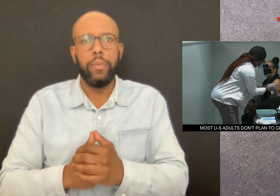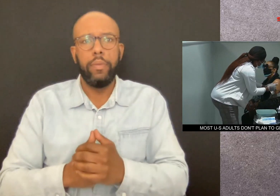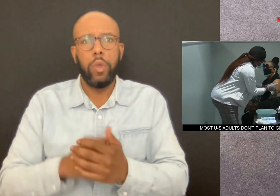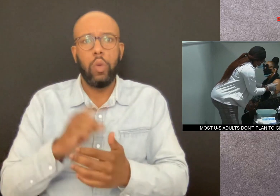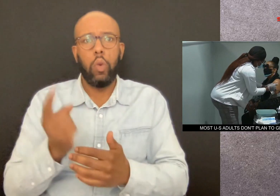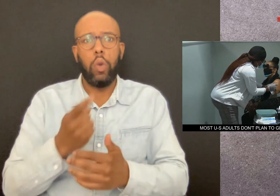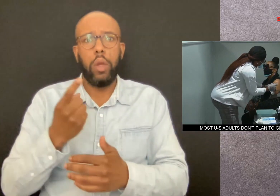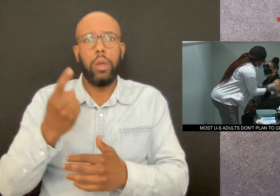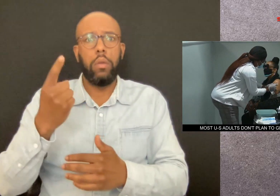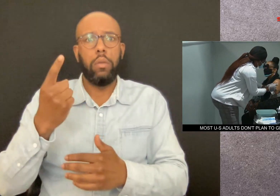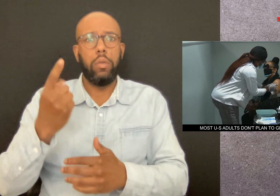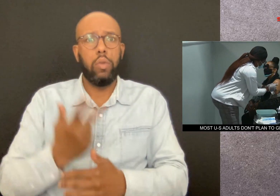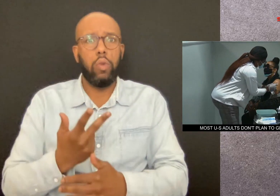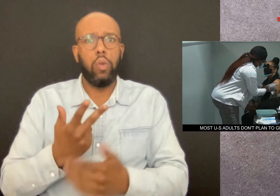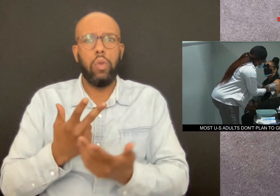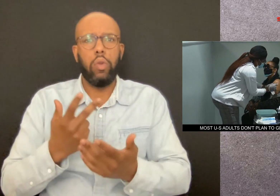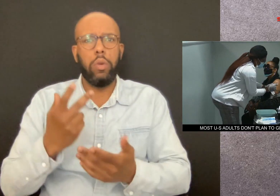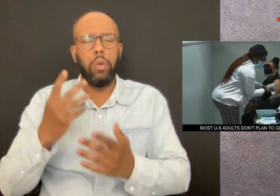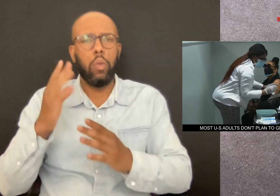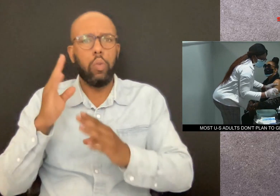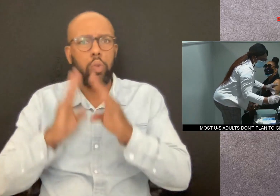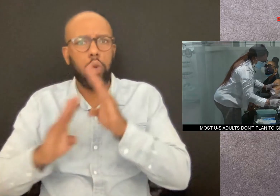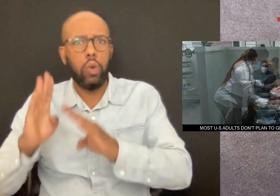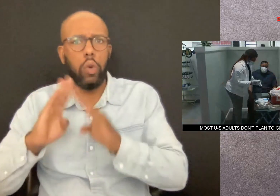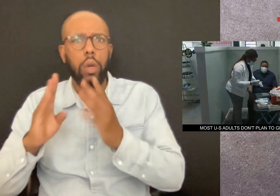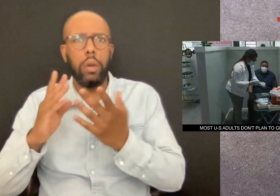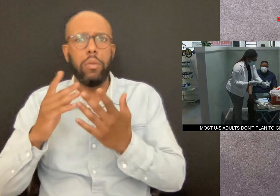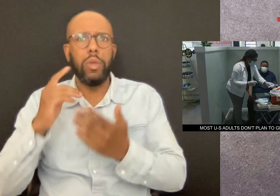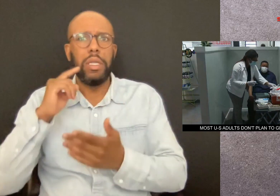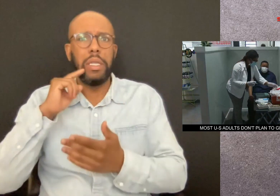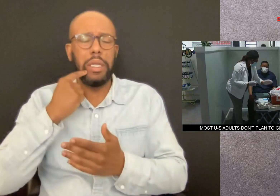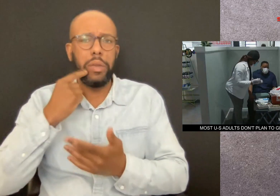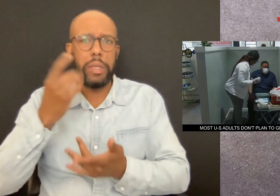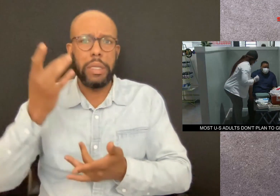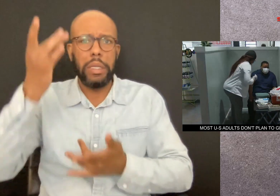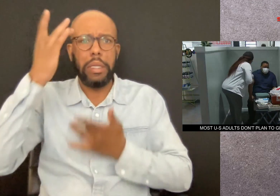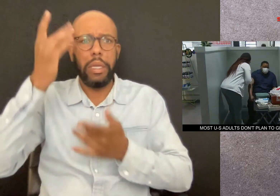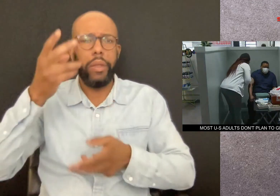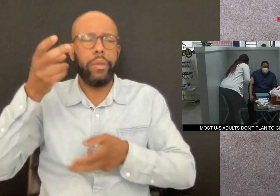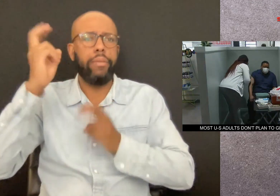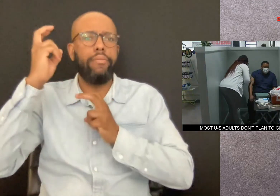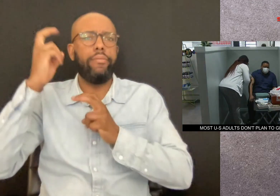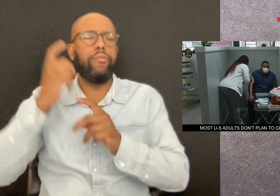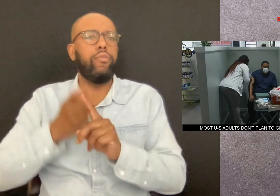and only about one third are worried they will get seriously sick from the virus